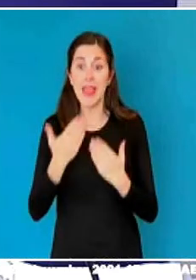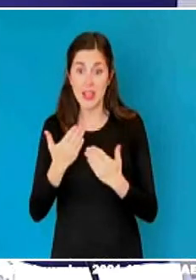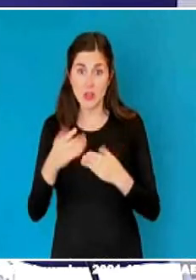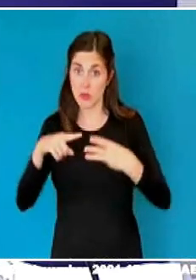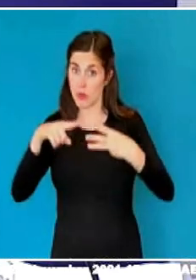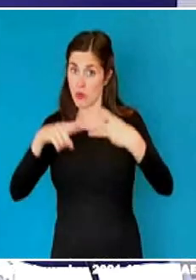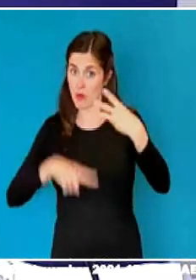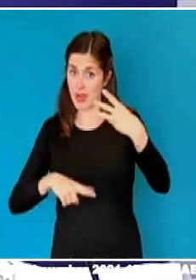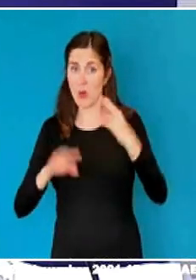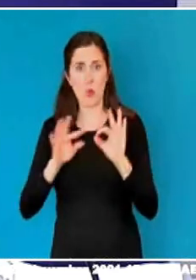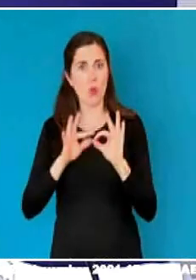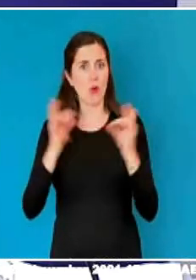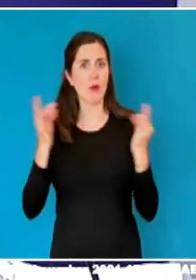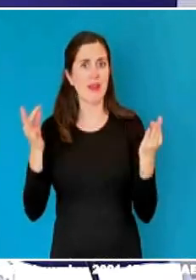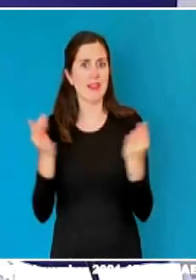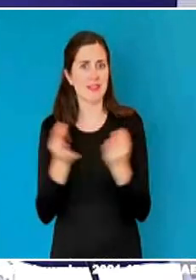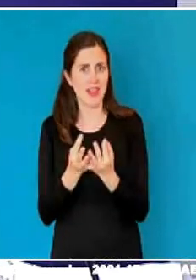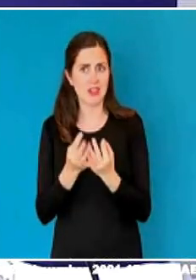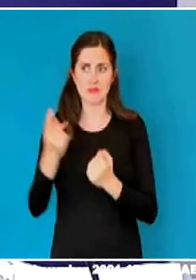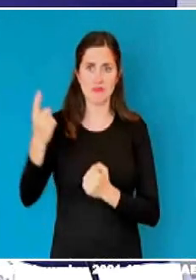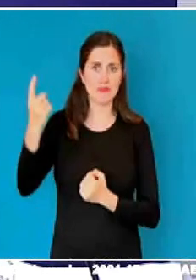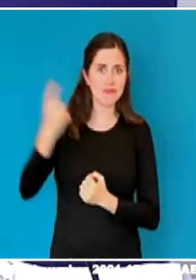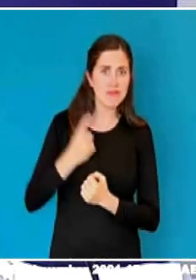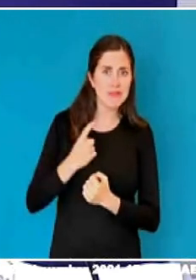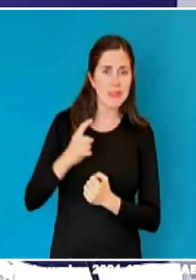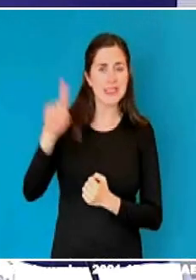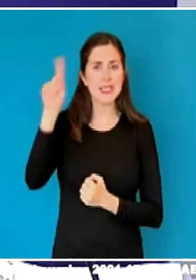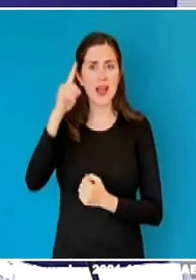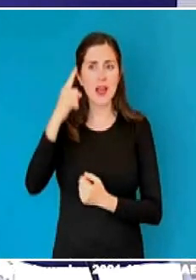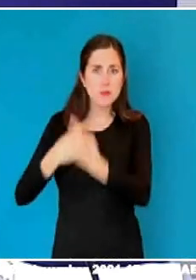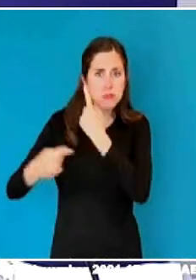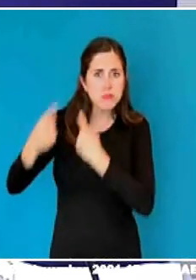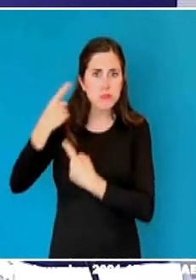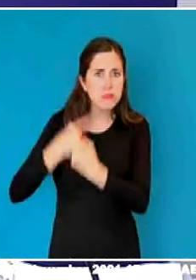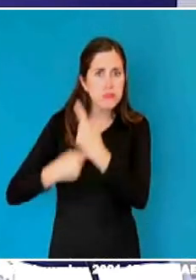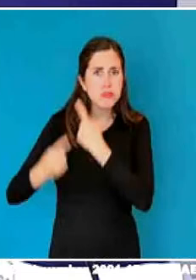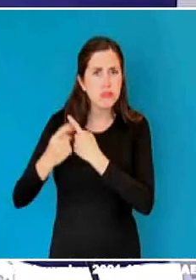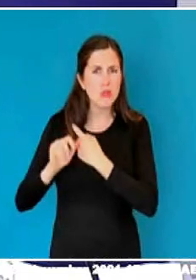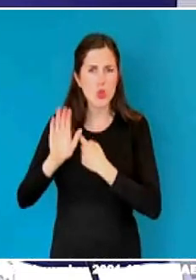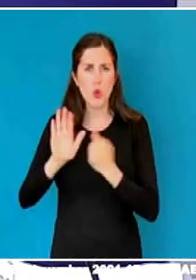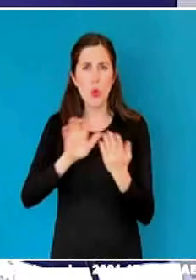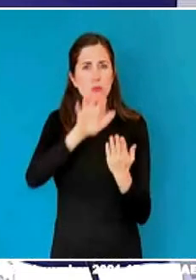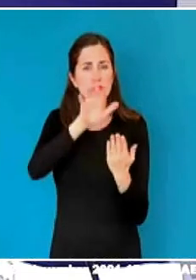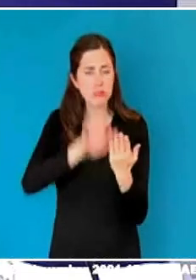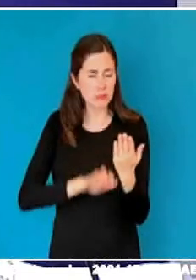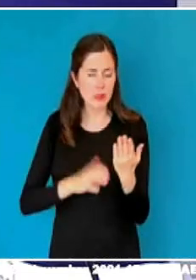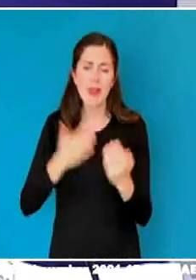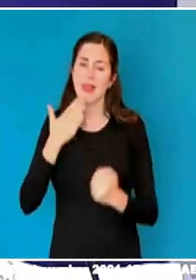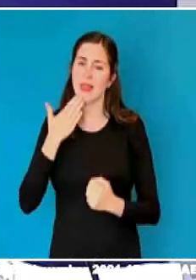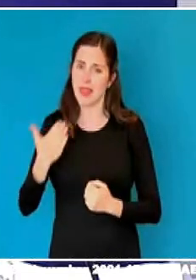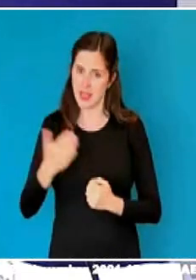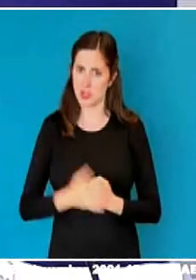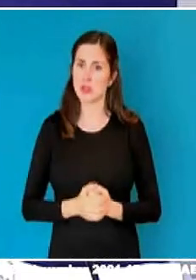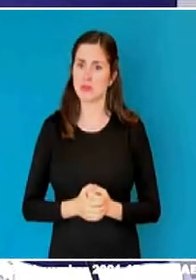organisations represented today for coming to the Commission to give evidence and for those who provided statements.